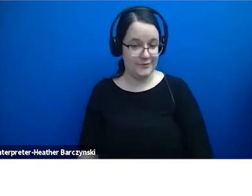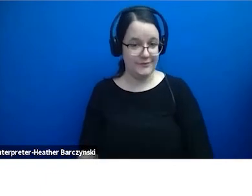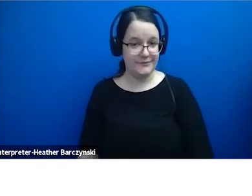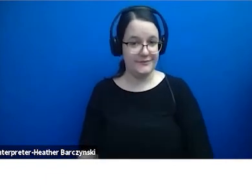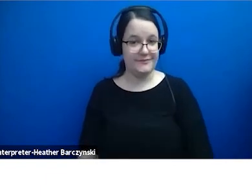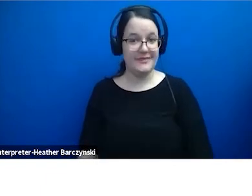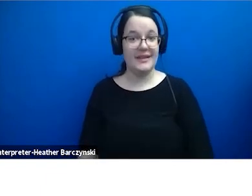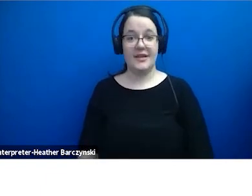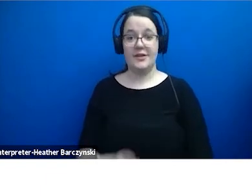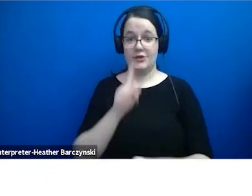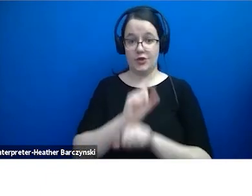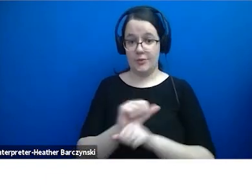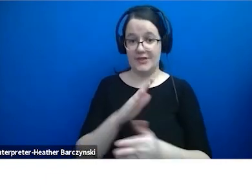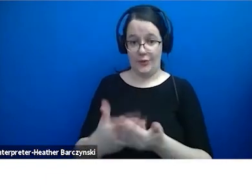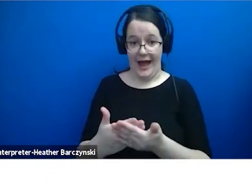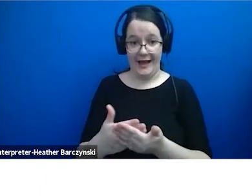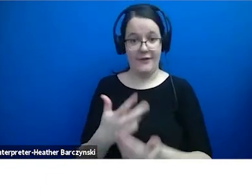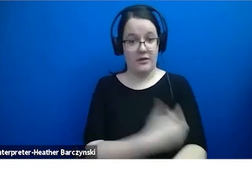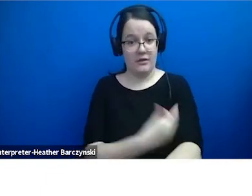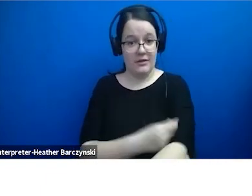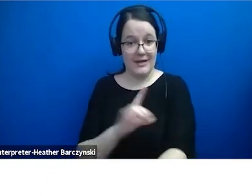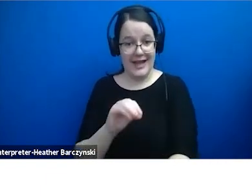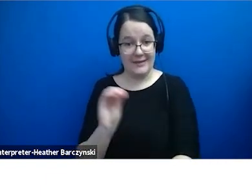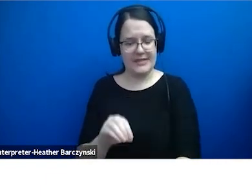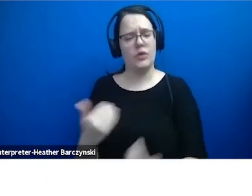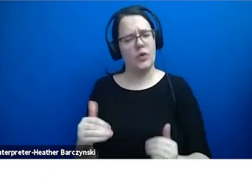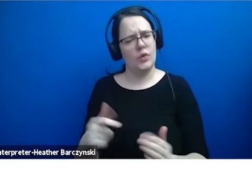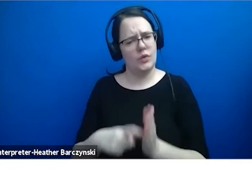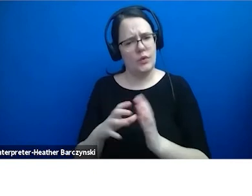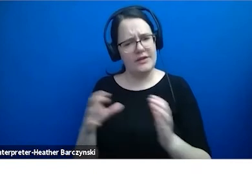will require a lot of front-end work now while vaccine supplies are still limited